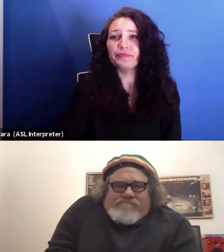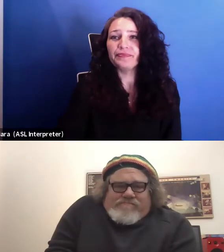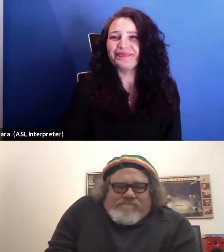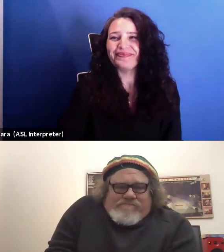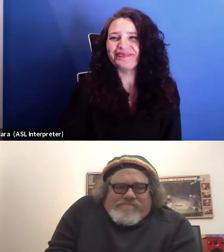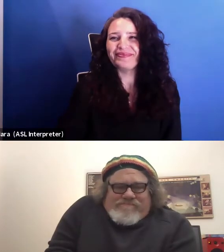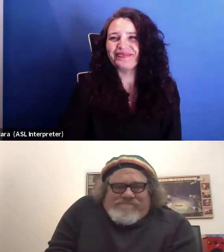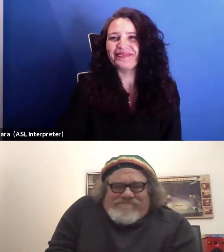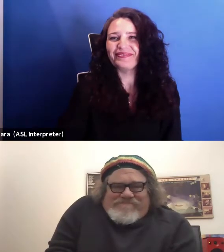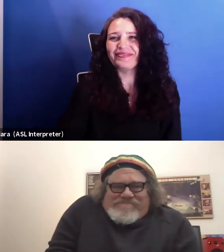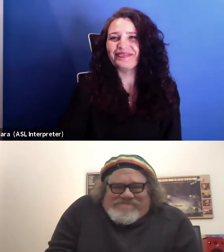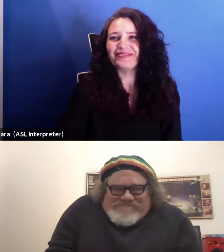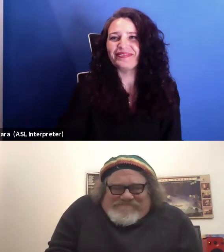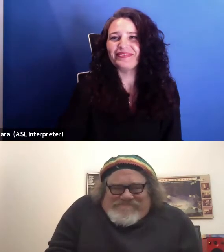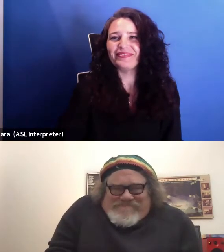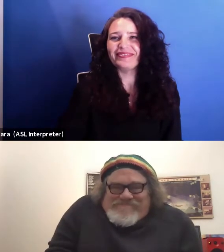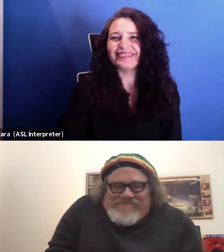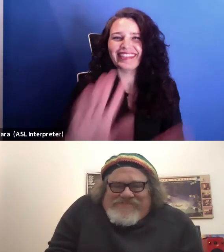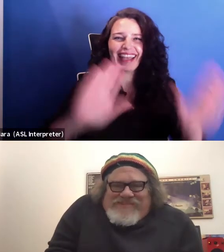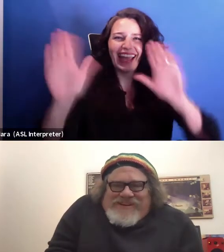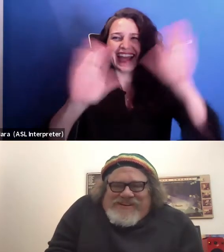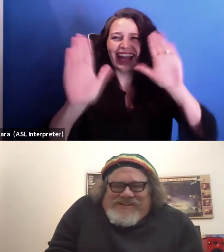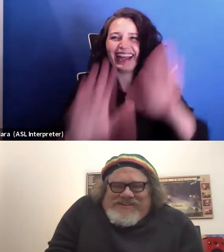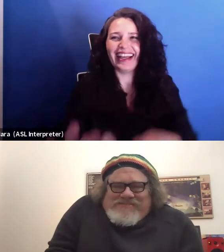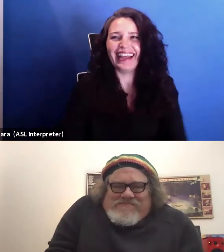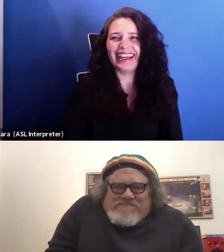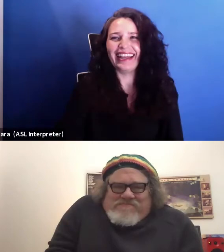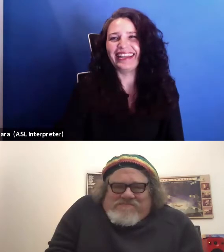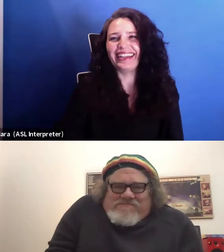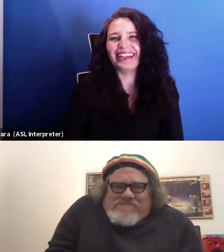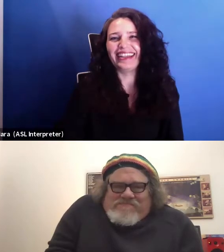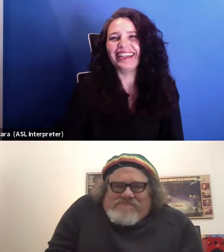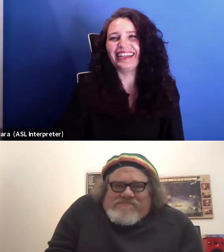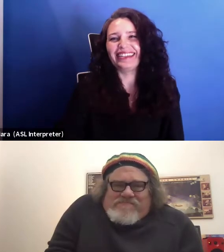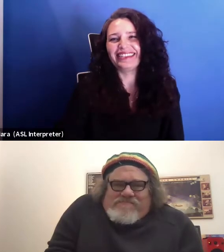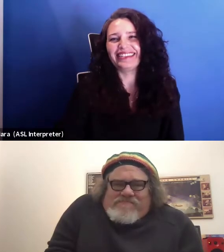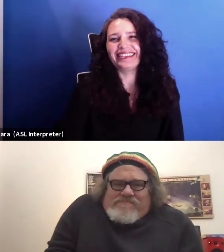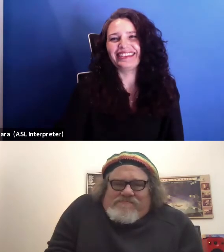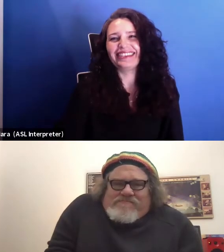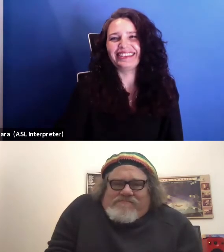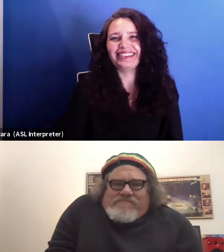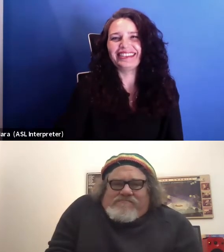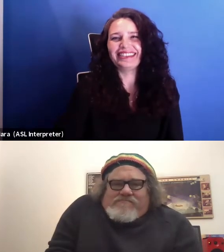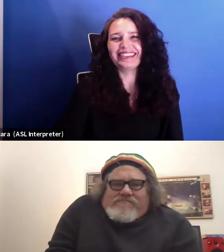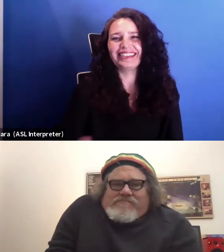There they are. Hi guys . Welcome. So what I wanna ask you about first of all,